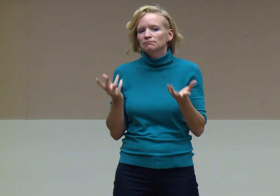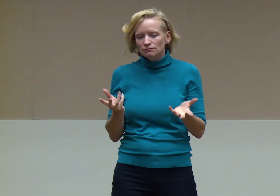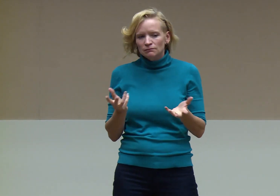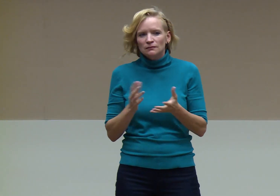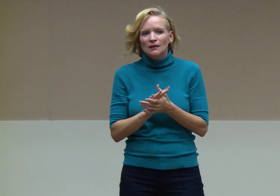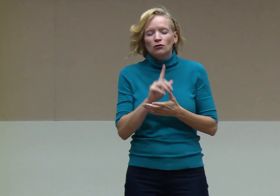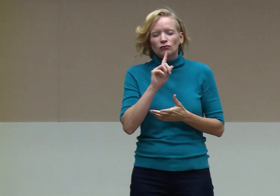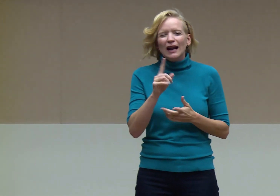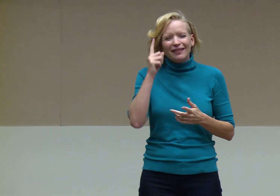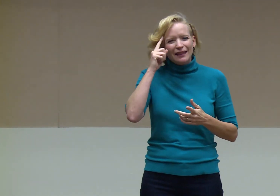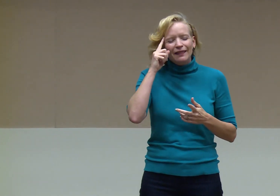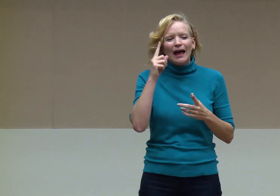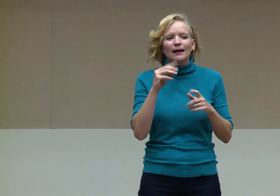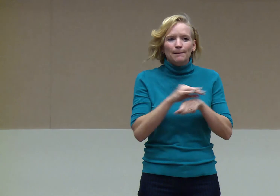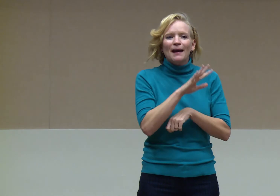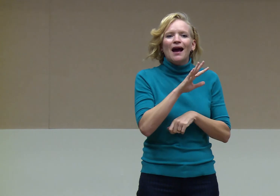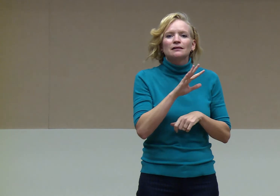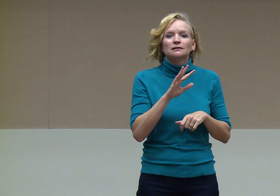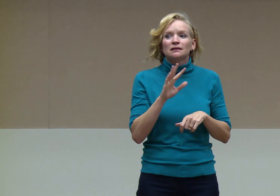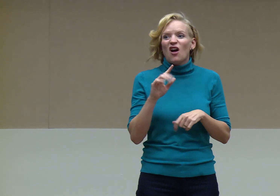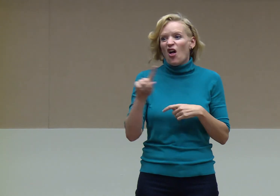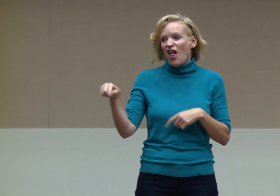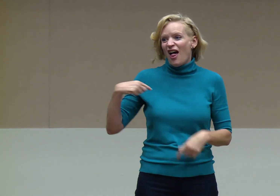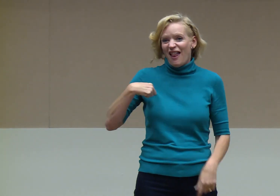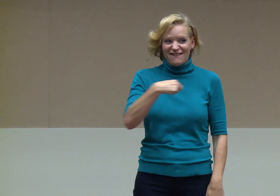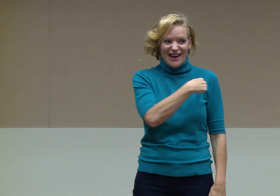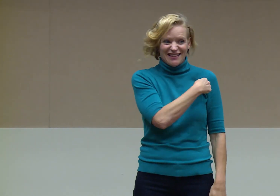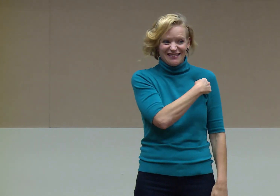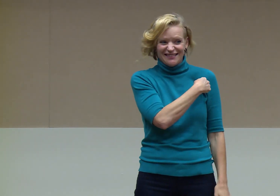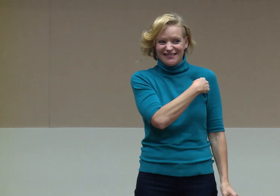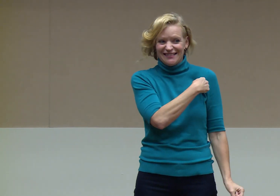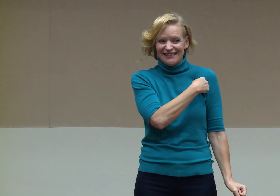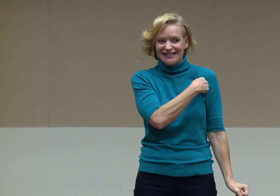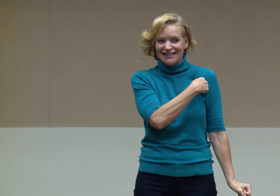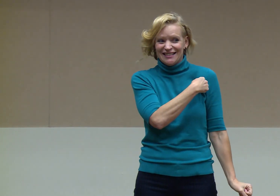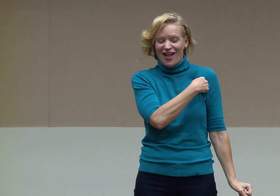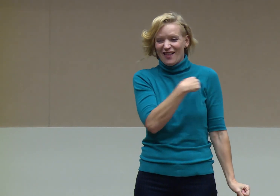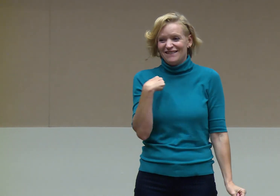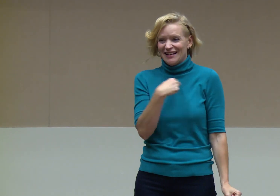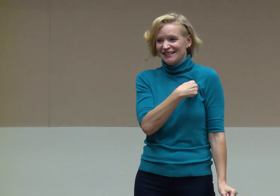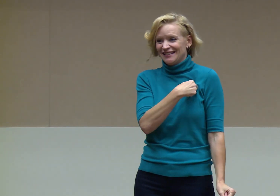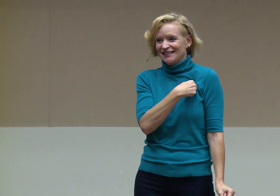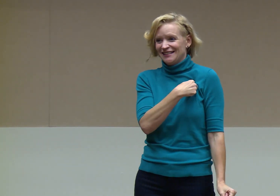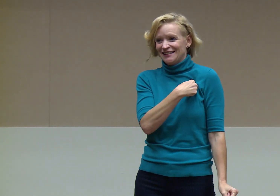and that's more of a negative term. It kind of has a stigma related to it--related to it,